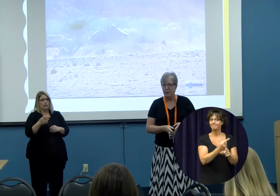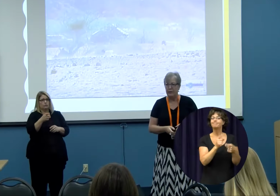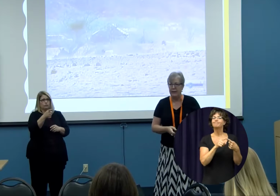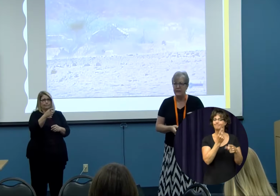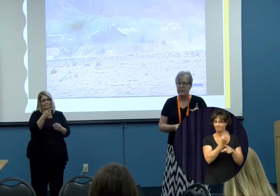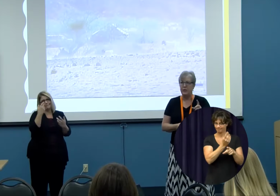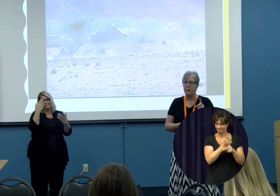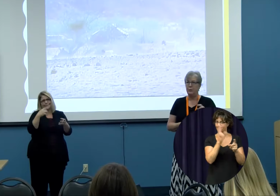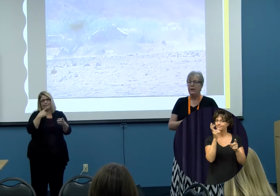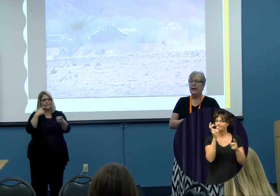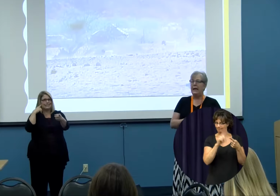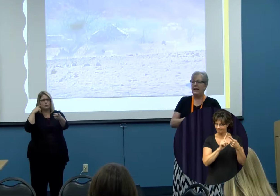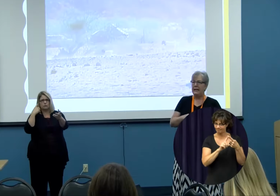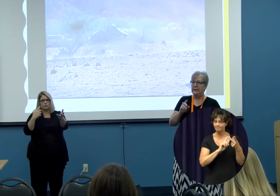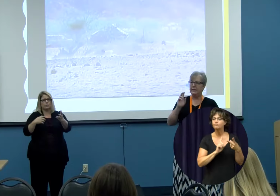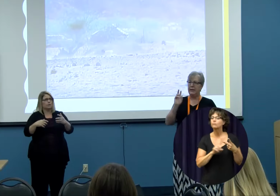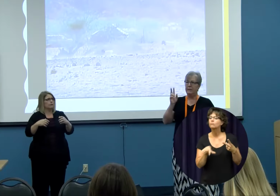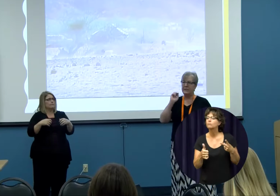Africa is not an easy place to live.